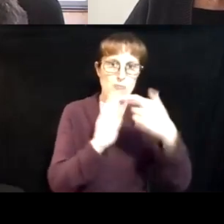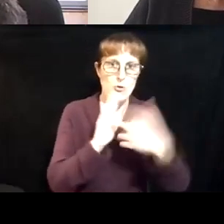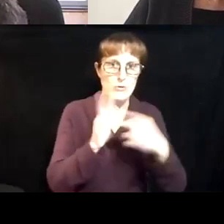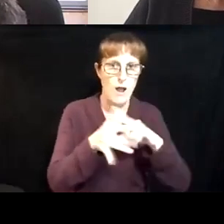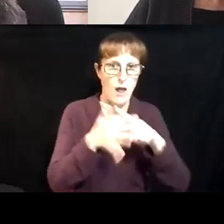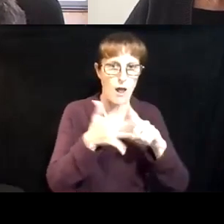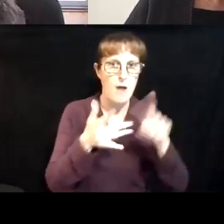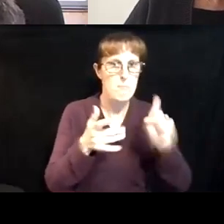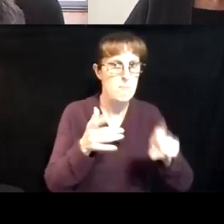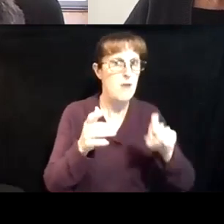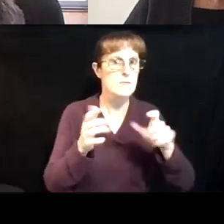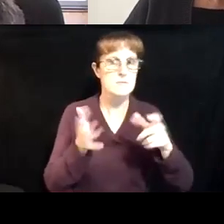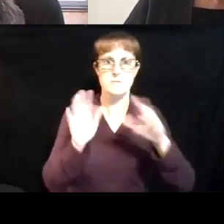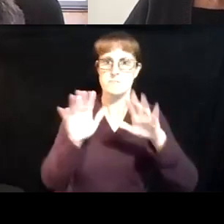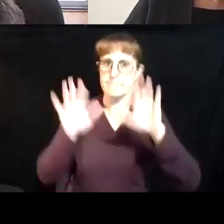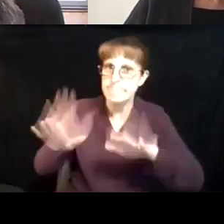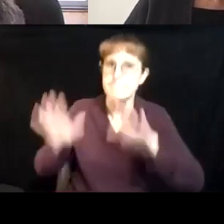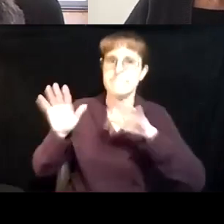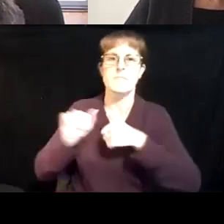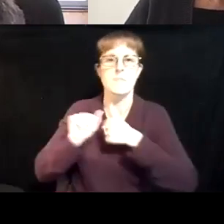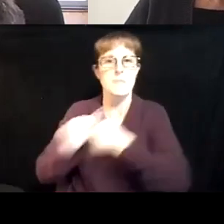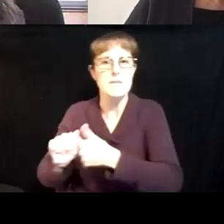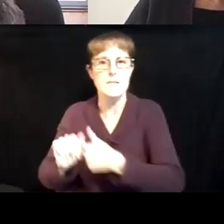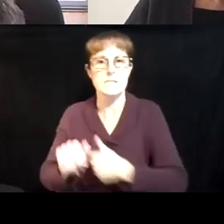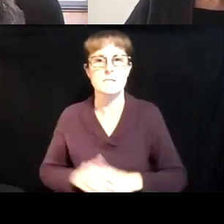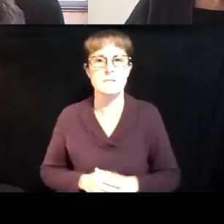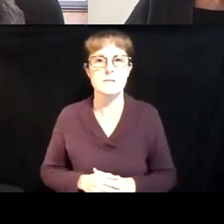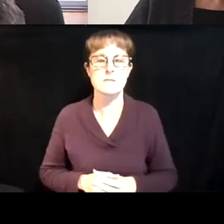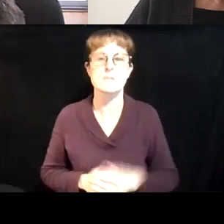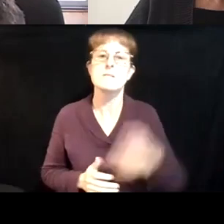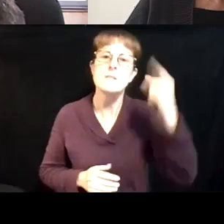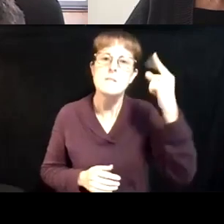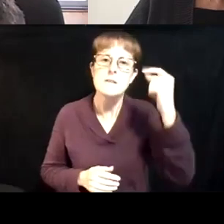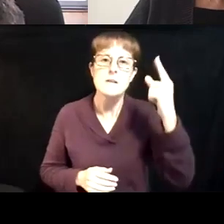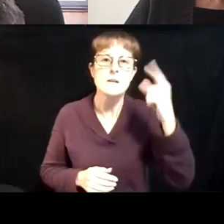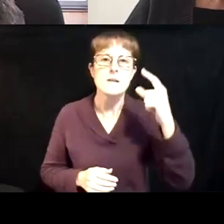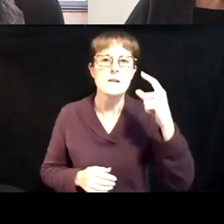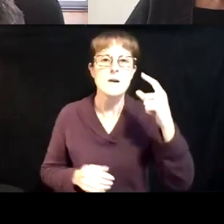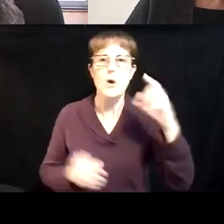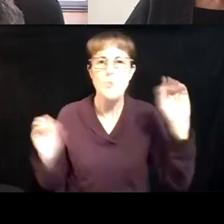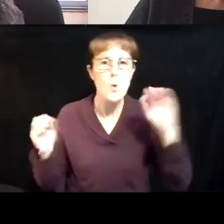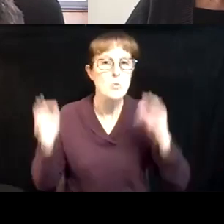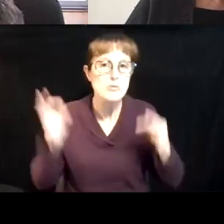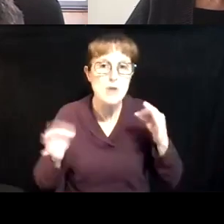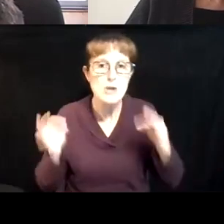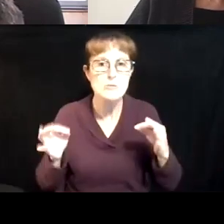Even though this tendency toward blind obedience, this tendency toward using punishment and